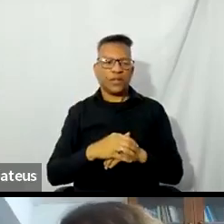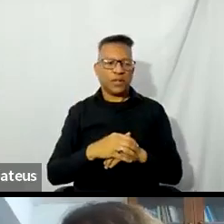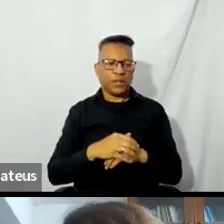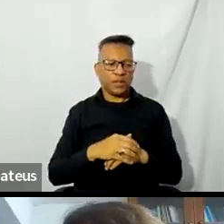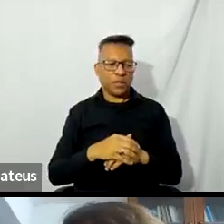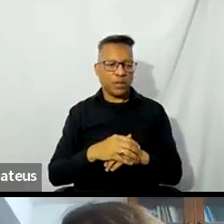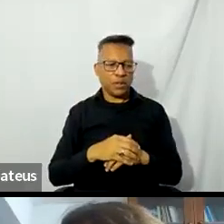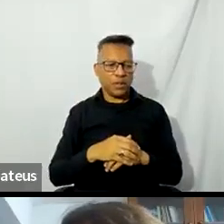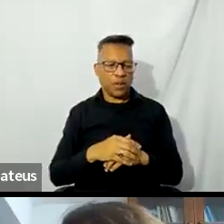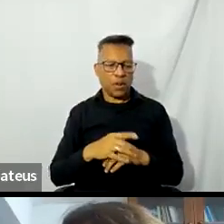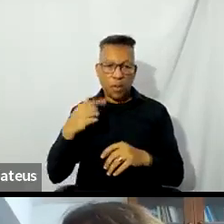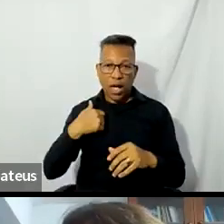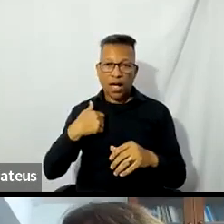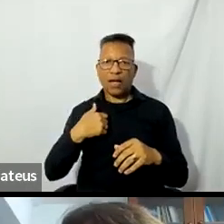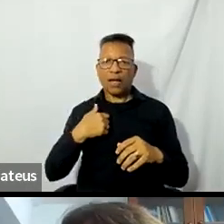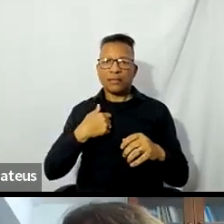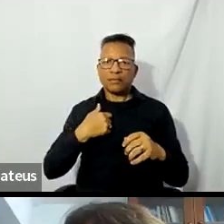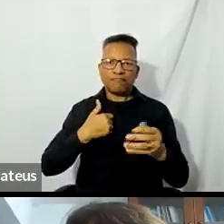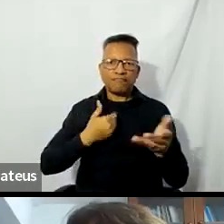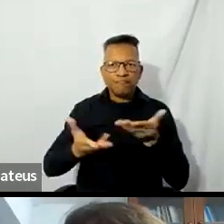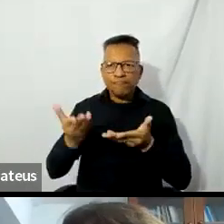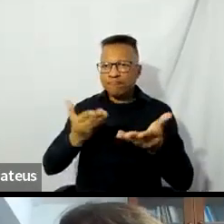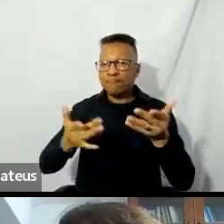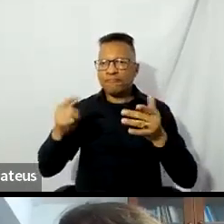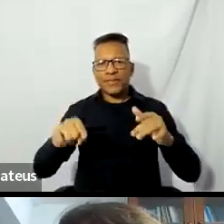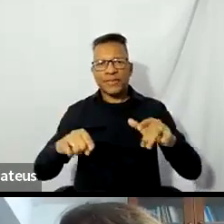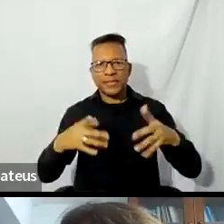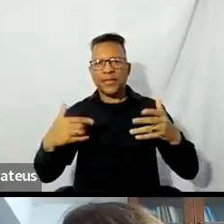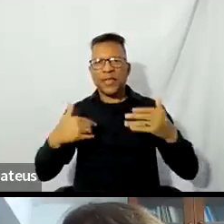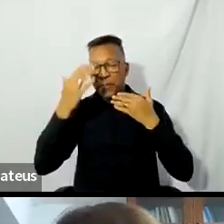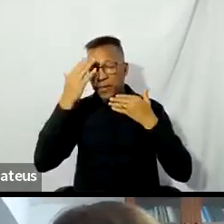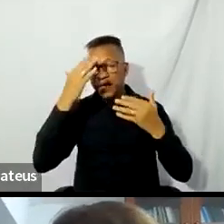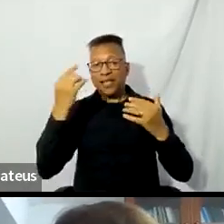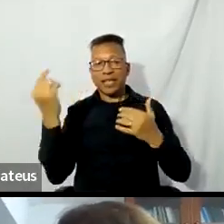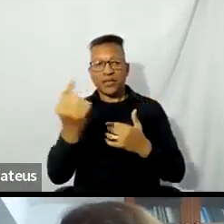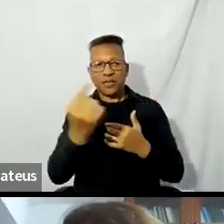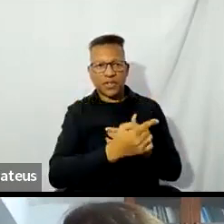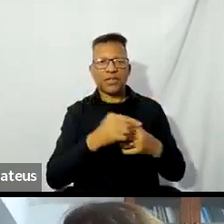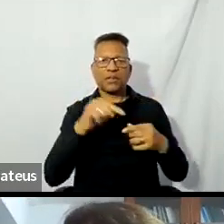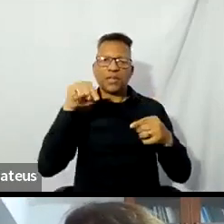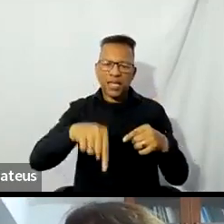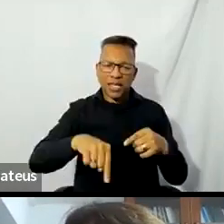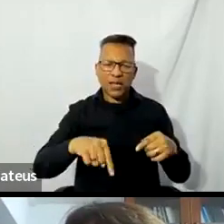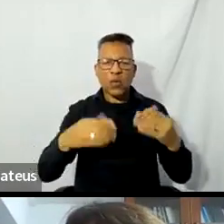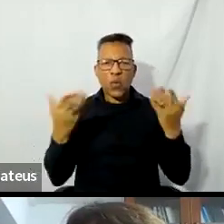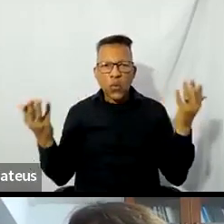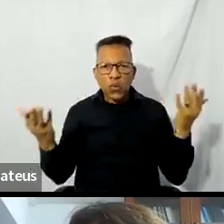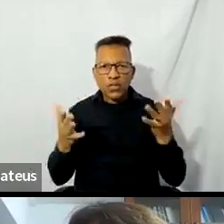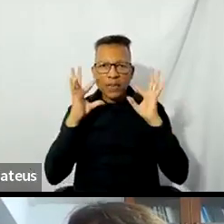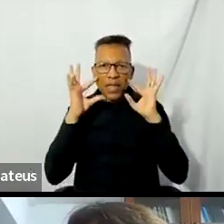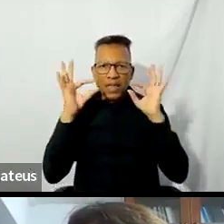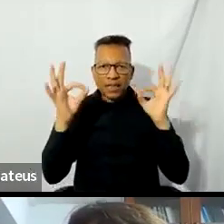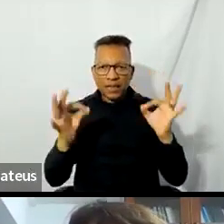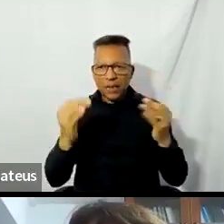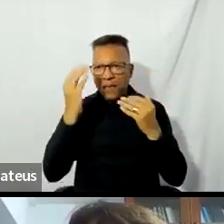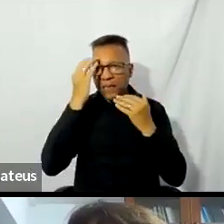for sharing this session. sharing this session. So so while that's that's been excellent thank you u so so much, my friends, for being eing here here today here today.